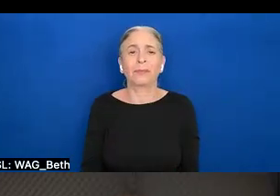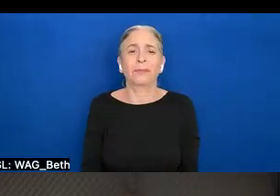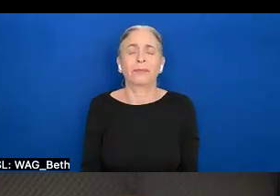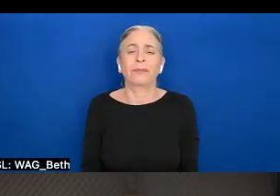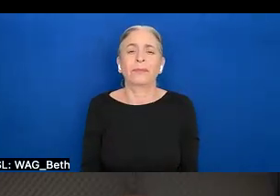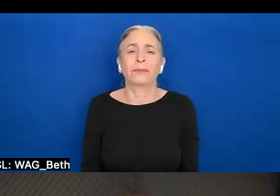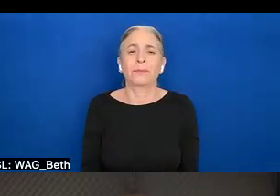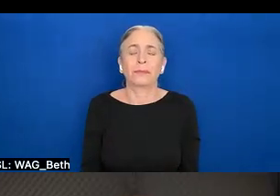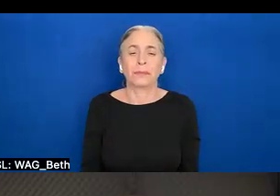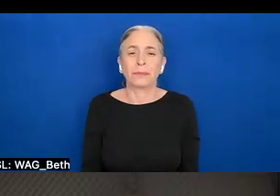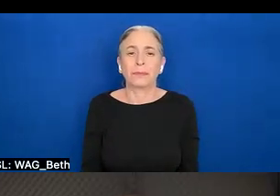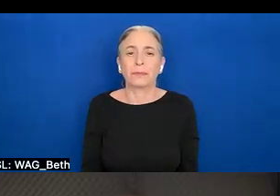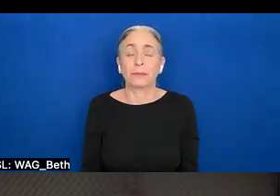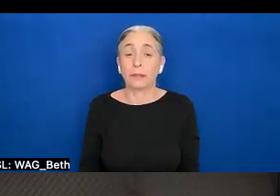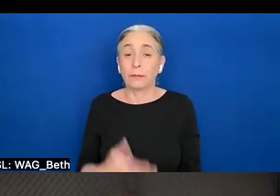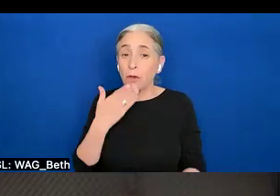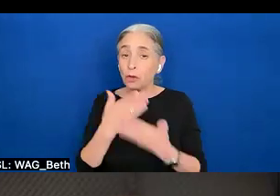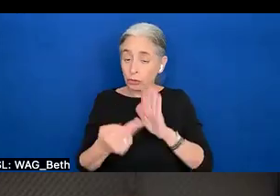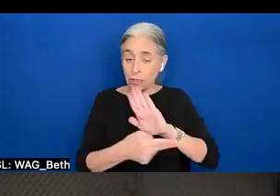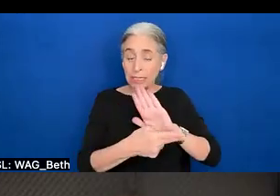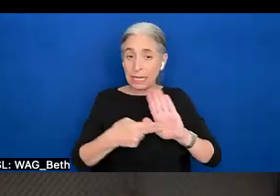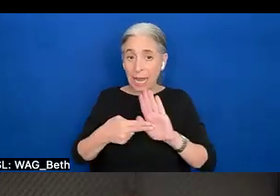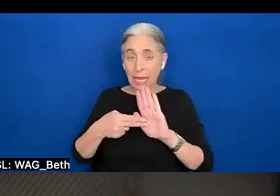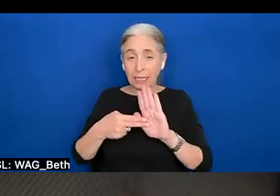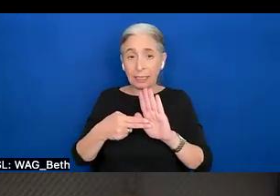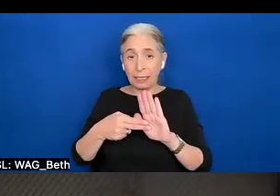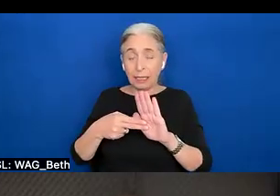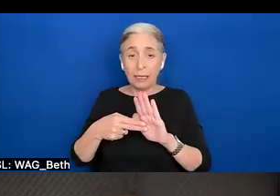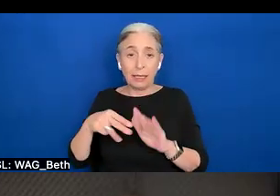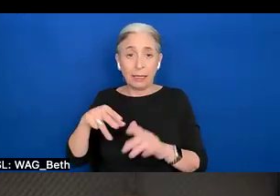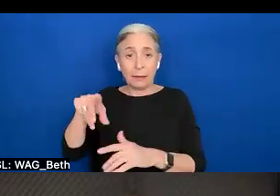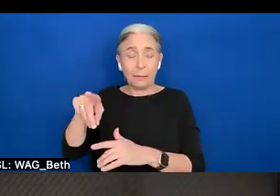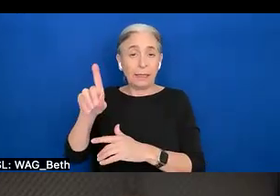When you have a well-tagged PDF, you can navigate